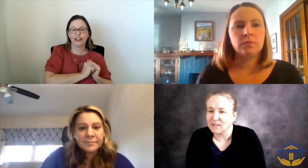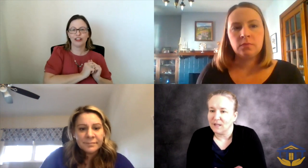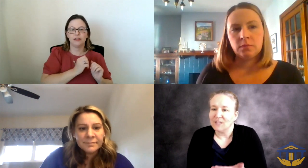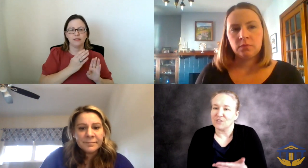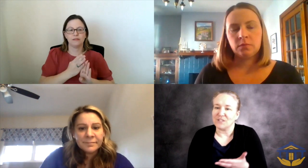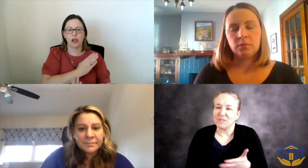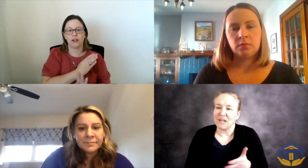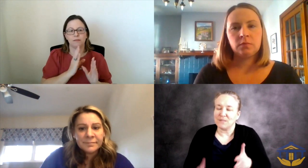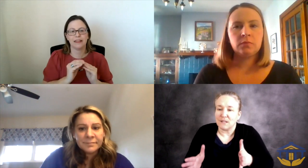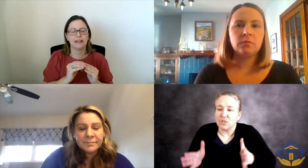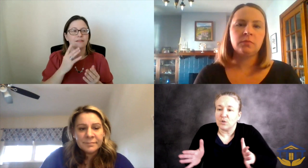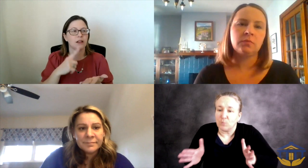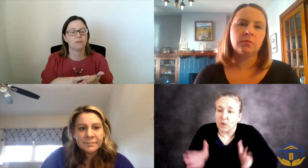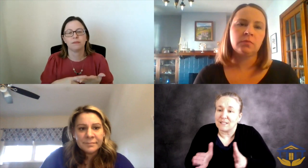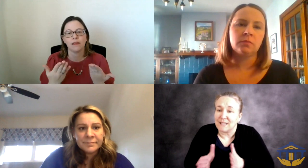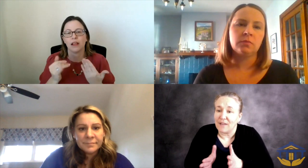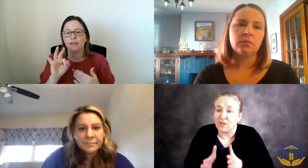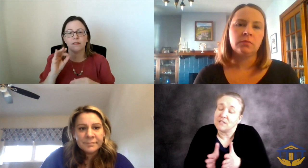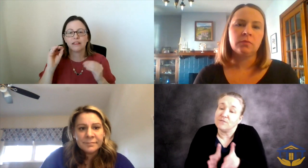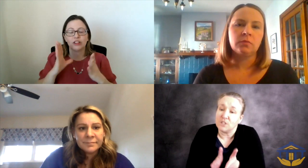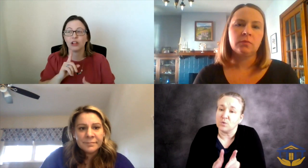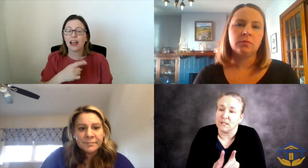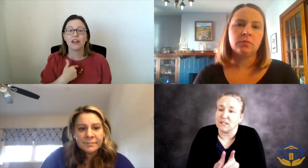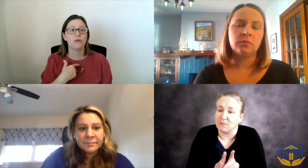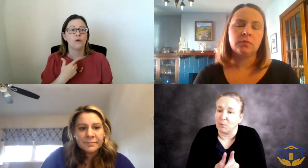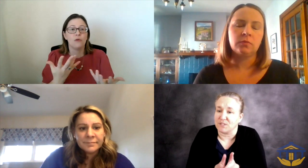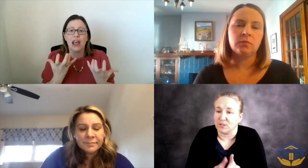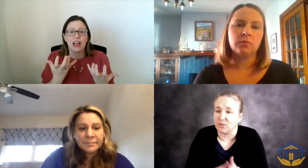So, sometimes it's like you can work together individually to come up with solutions.